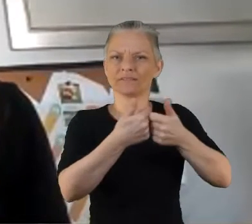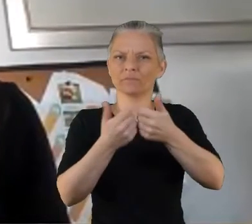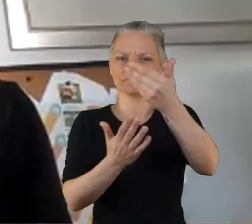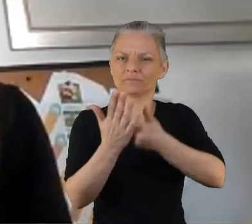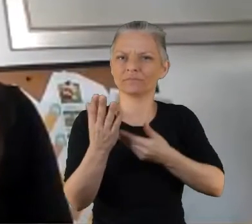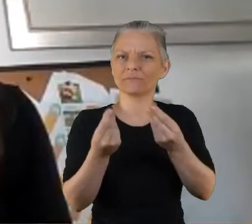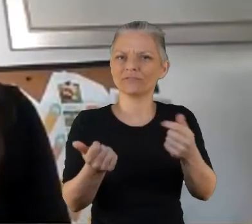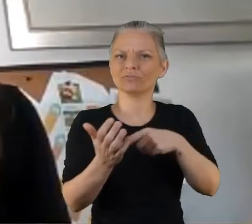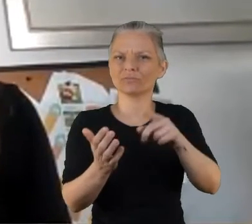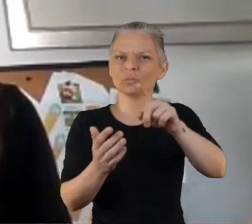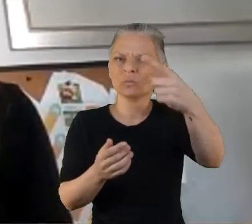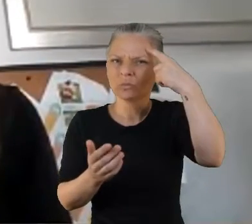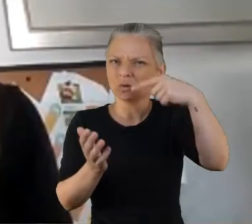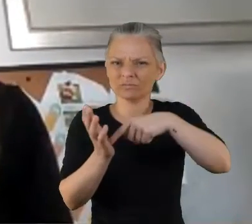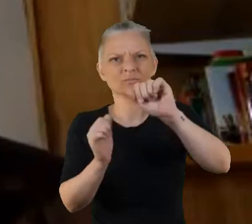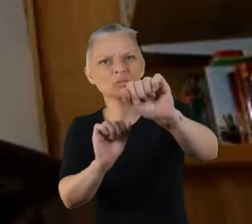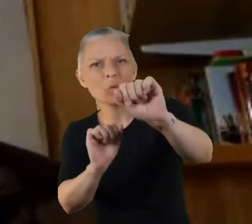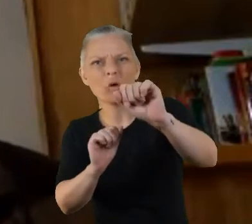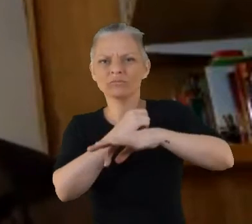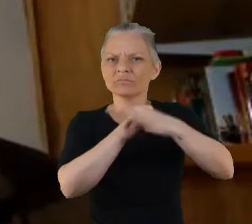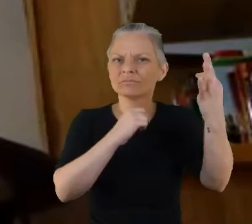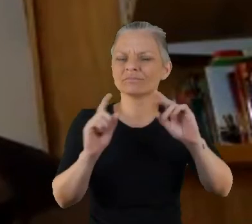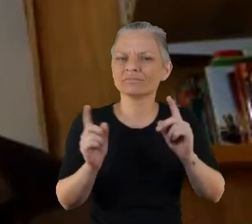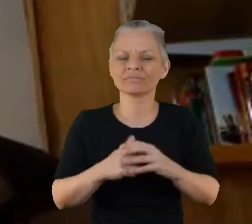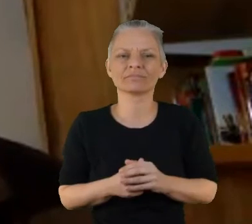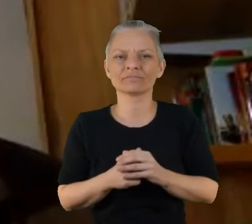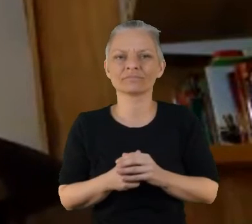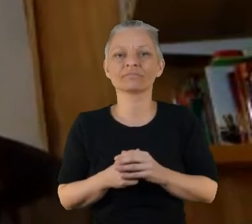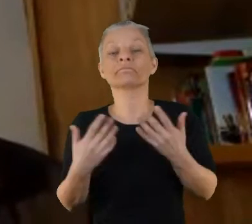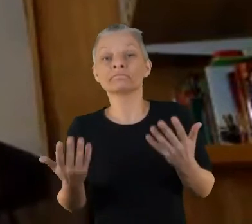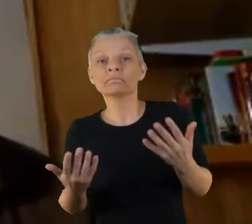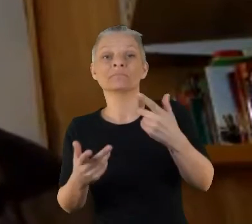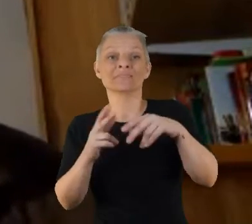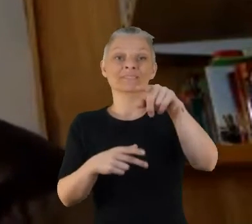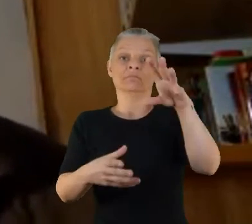material. What would be your top tips? Well, really think if you’re organising a group